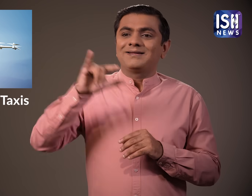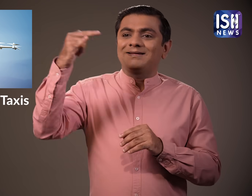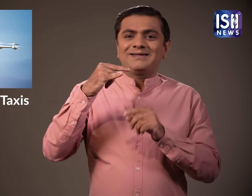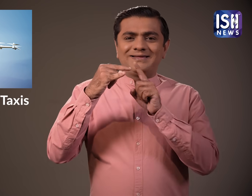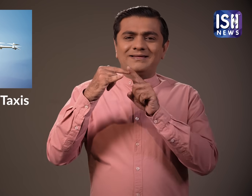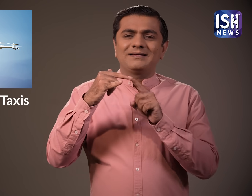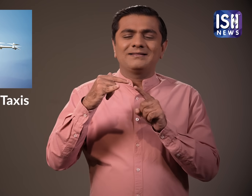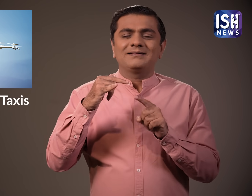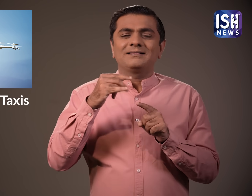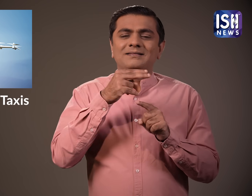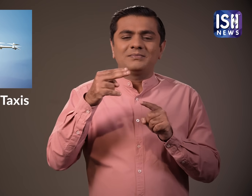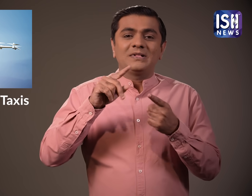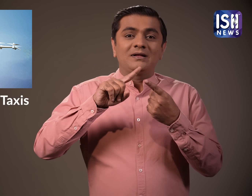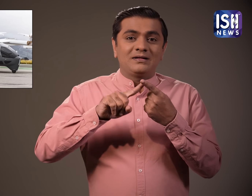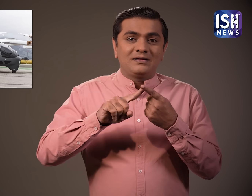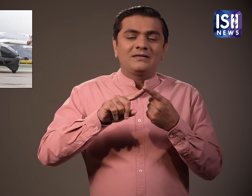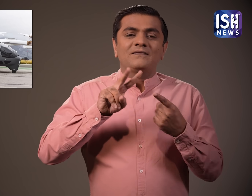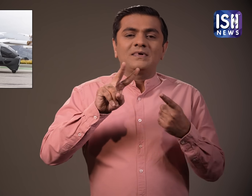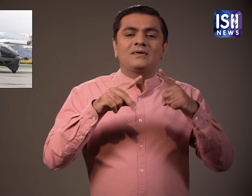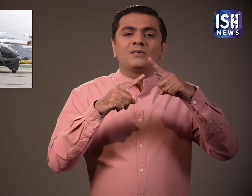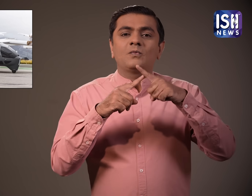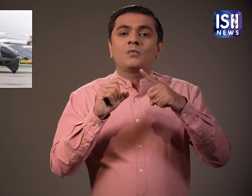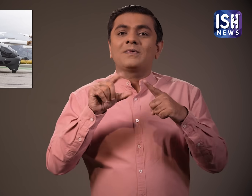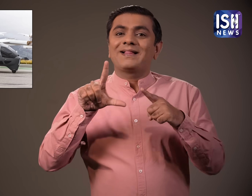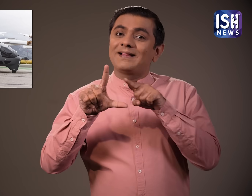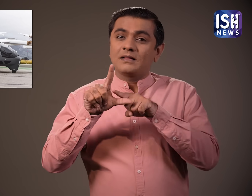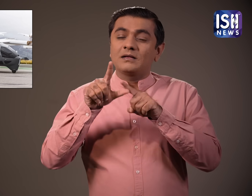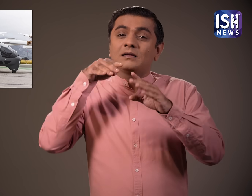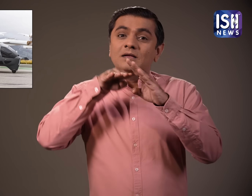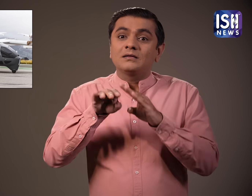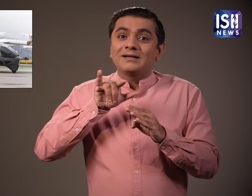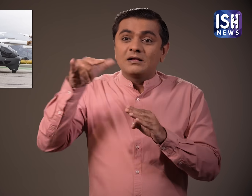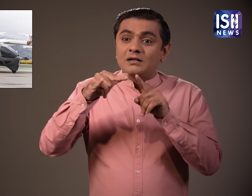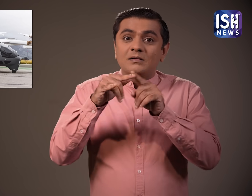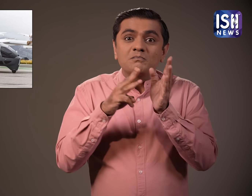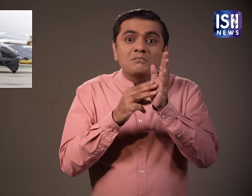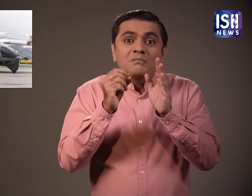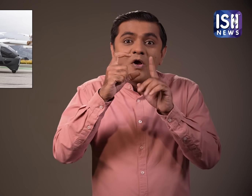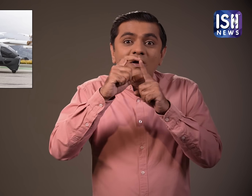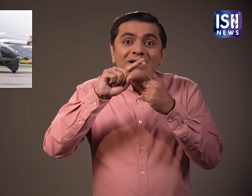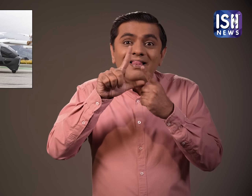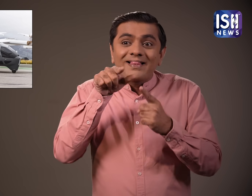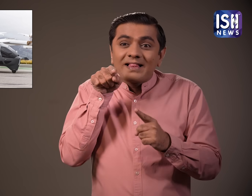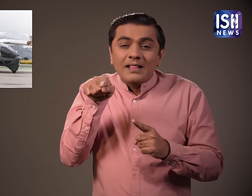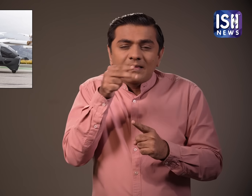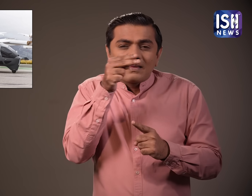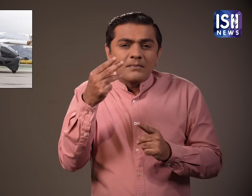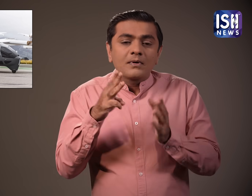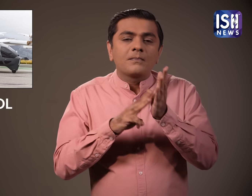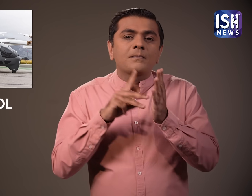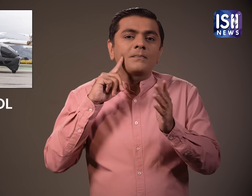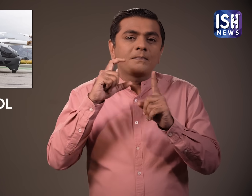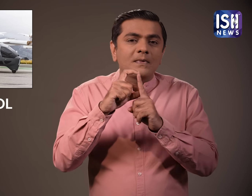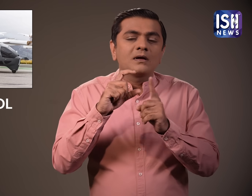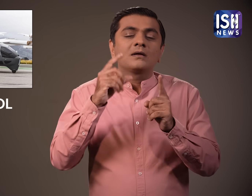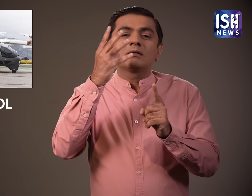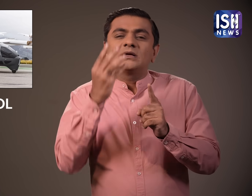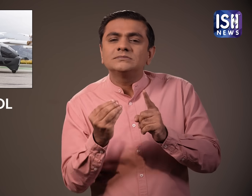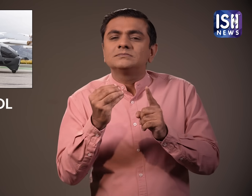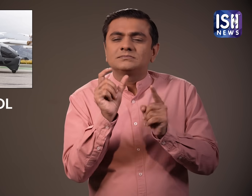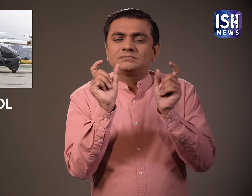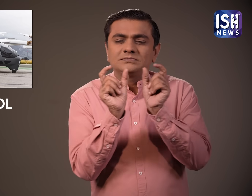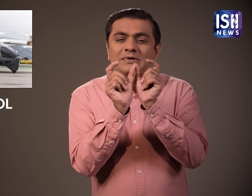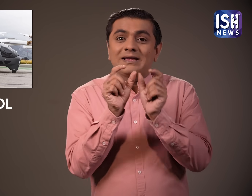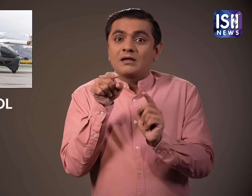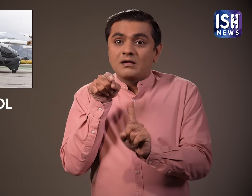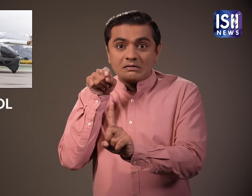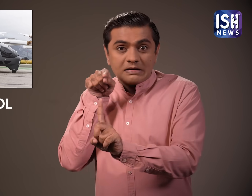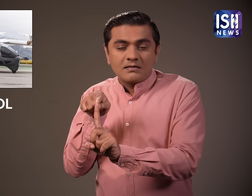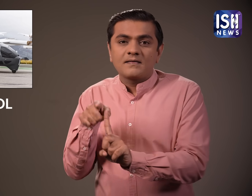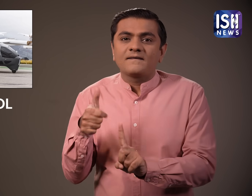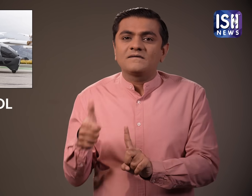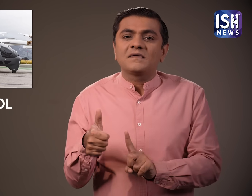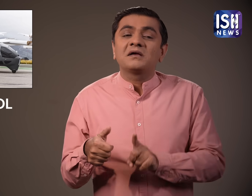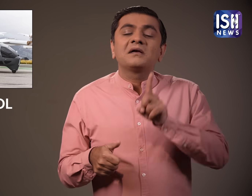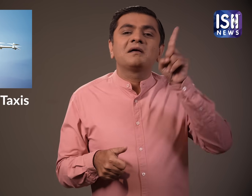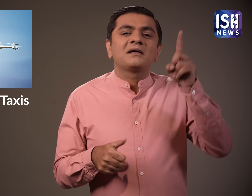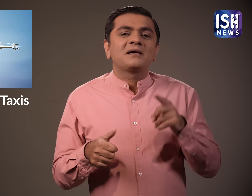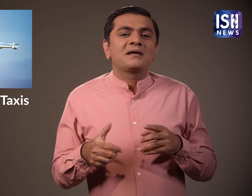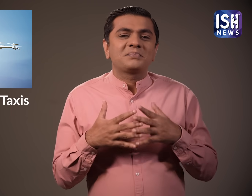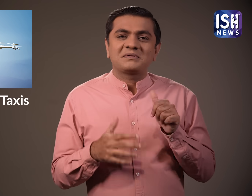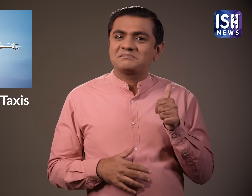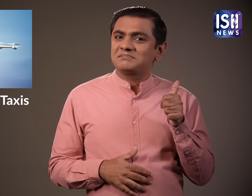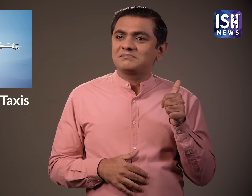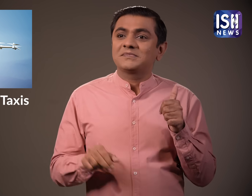These aircrafts are called eVTOL and the midnight eVTOL is not operational in the US.